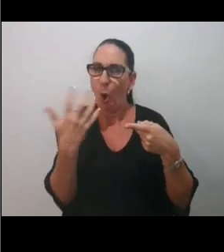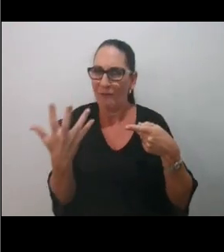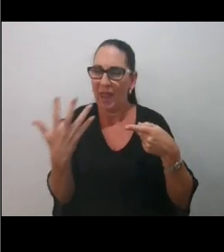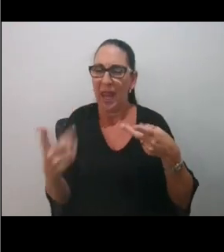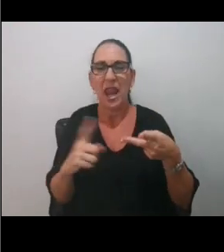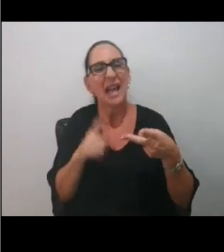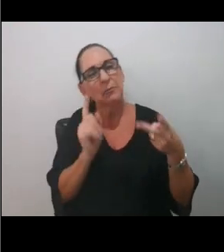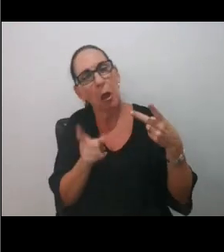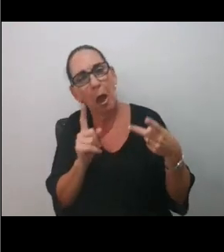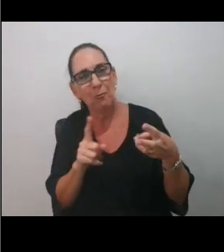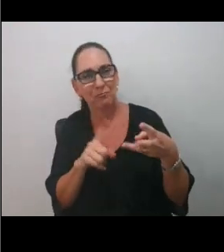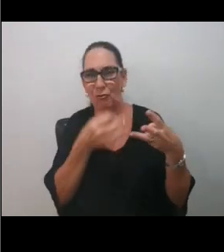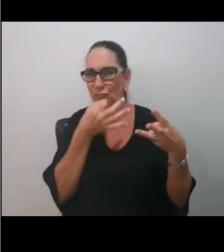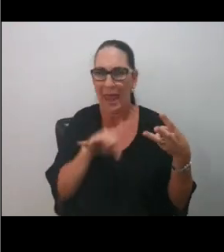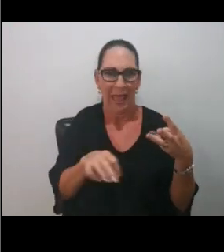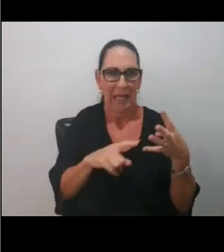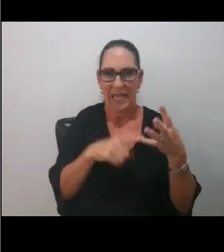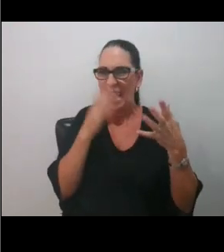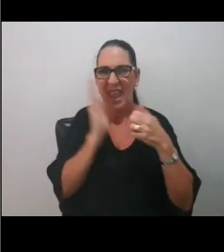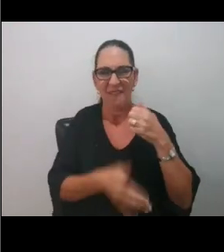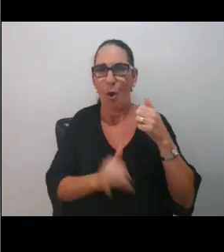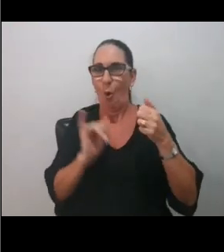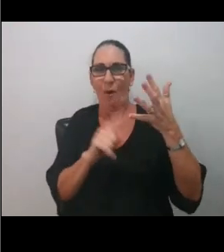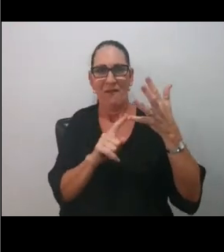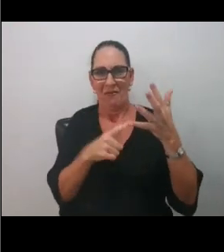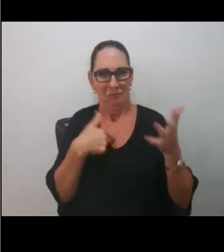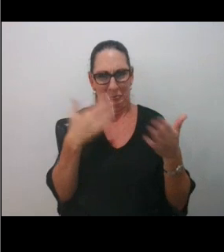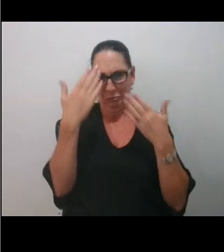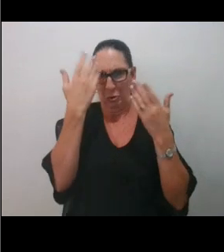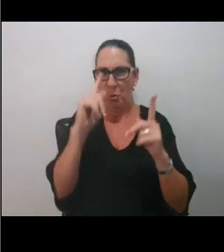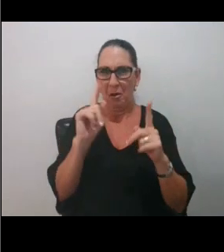know what these programs are so once again I'll give you a little bit of time to answer